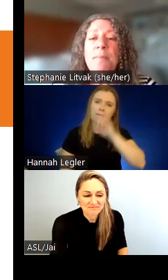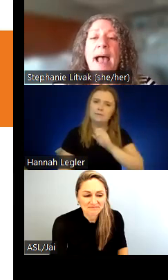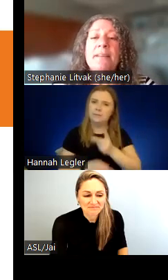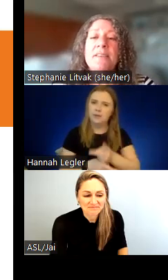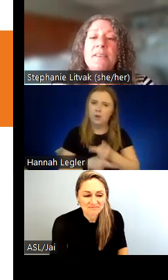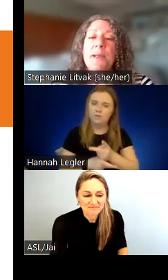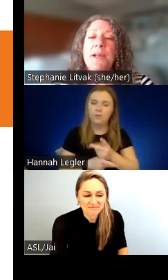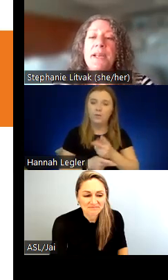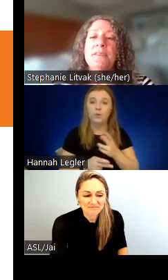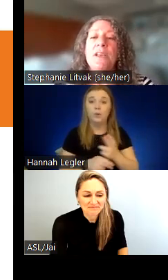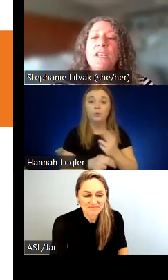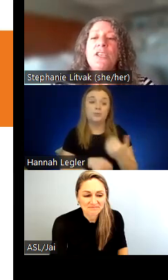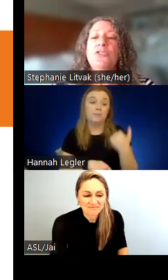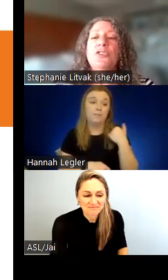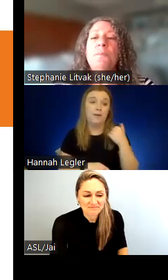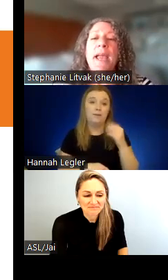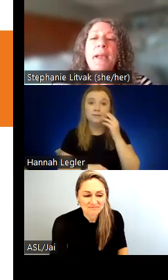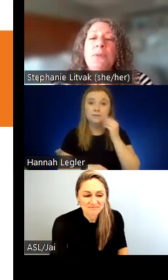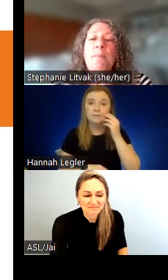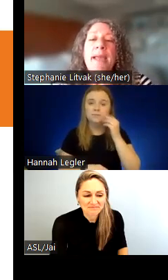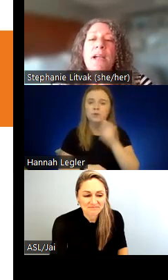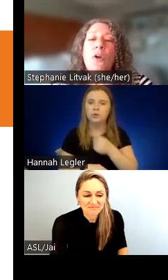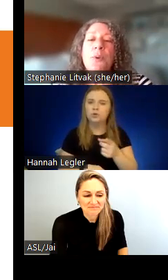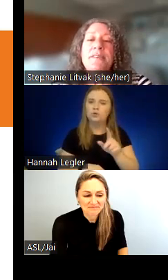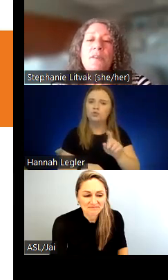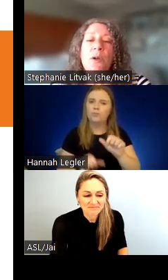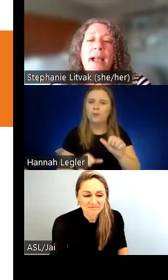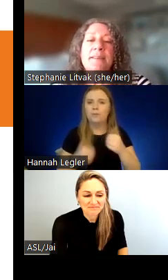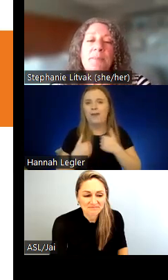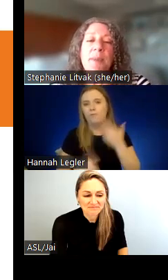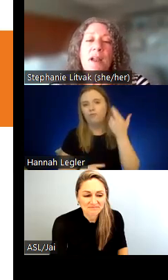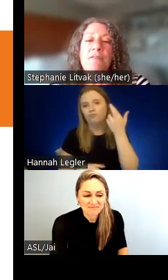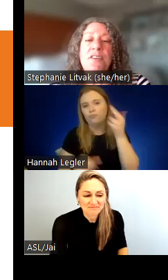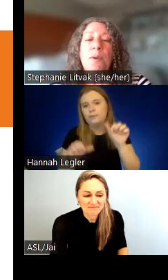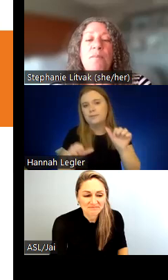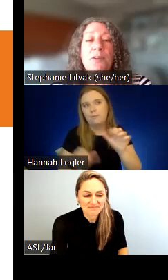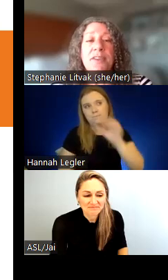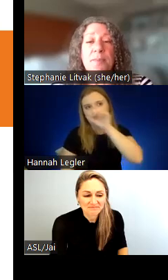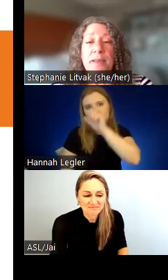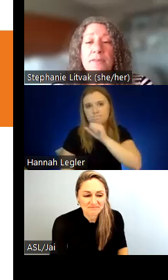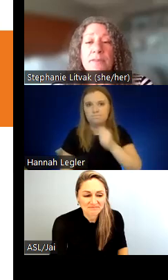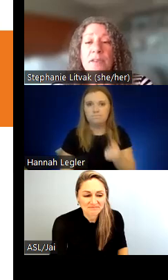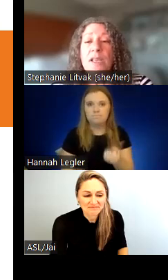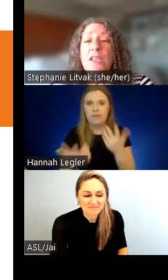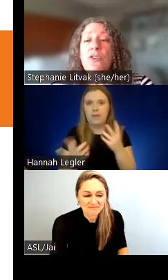Using path experience you should be able to make a reasonable estimate of the number of participants.